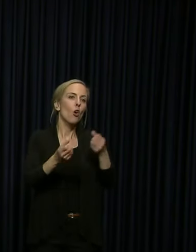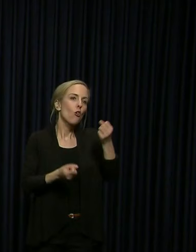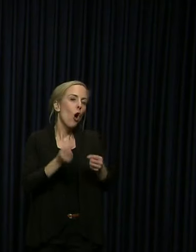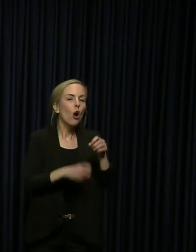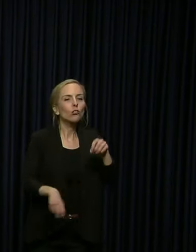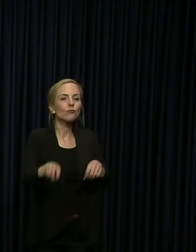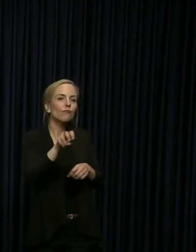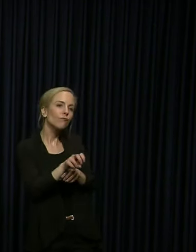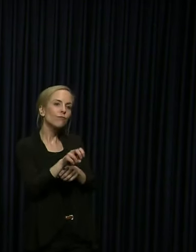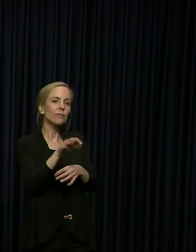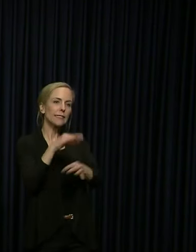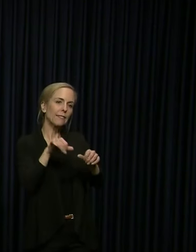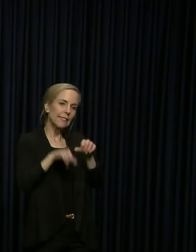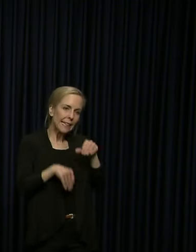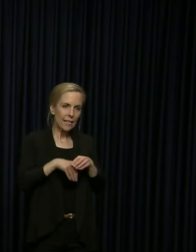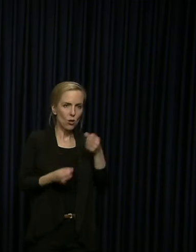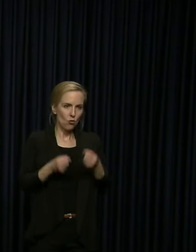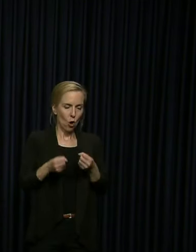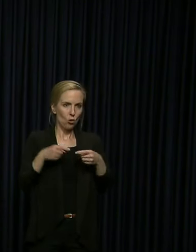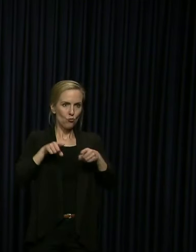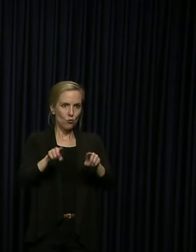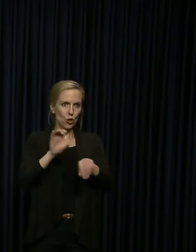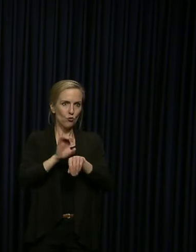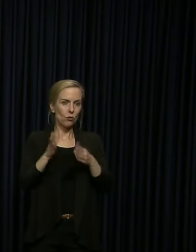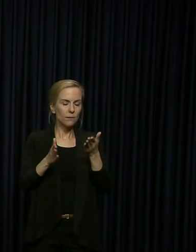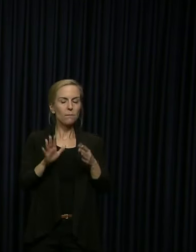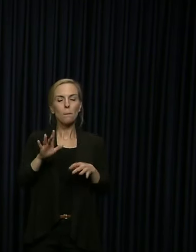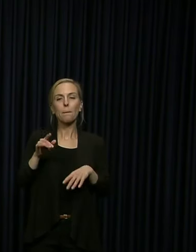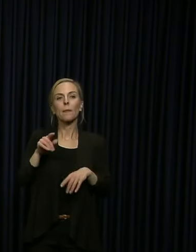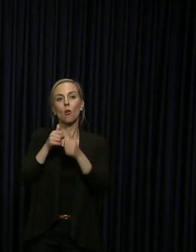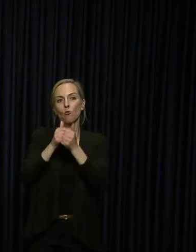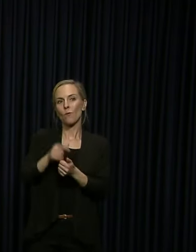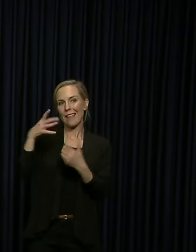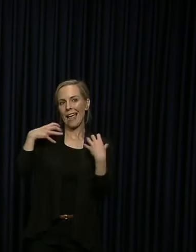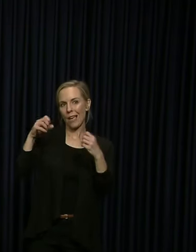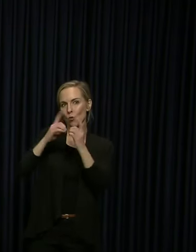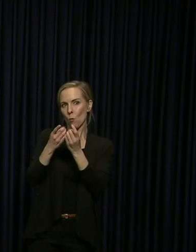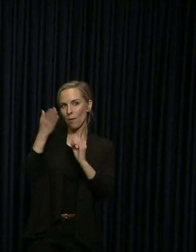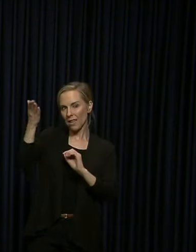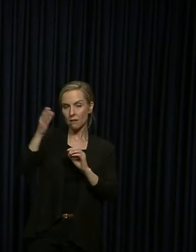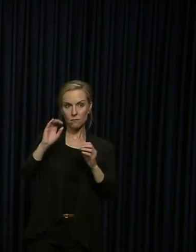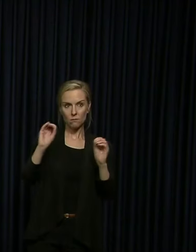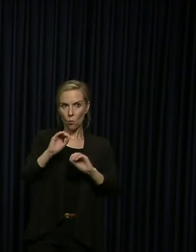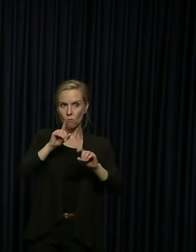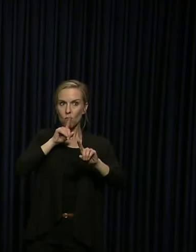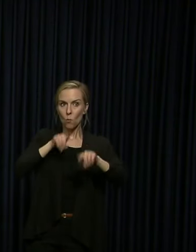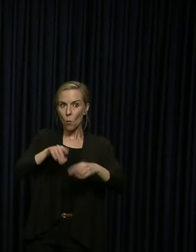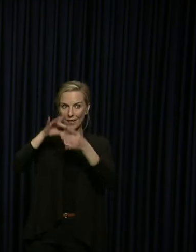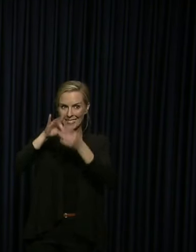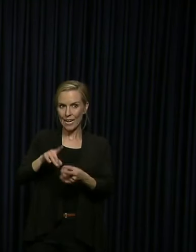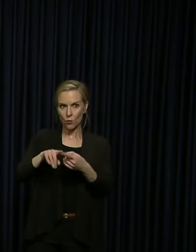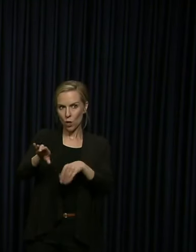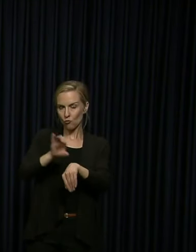OF HAVING TO CRACK DOWN ON PEOPLE WHO ARE NOT OBEYING --